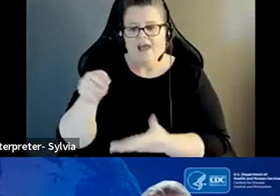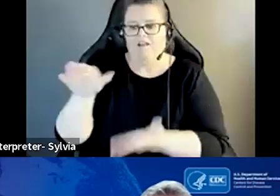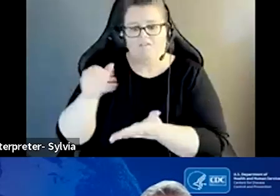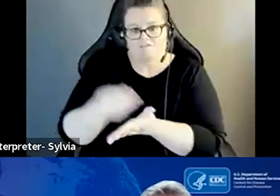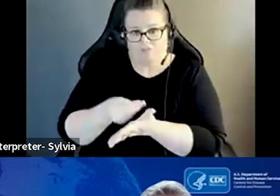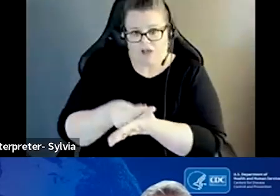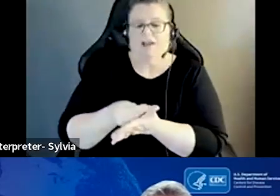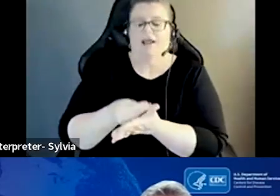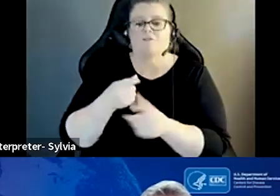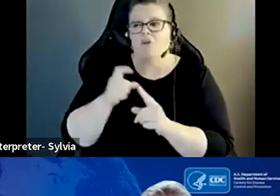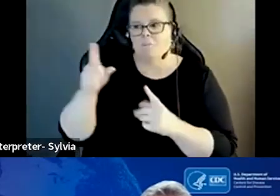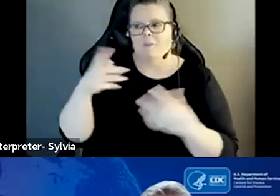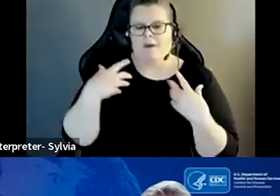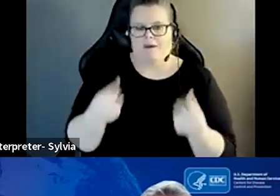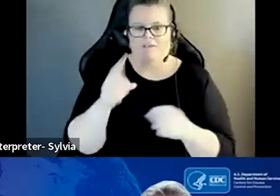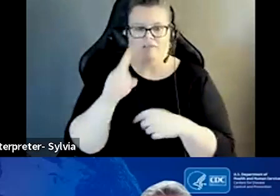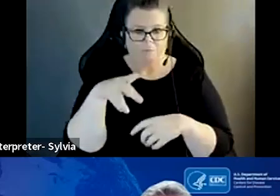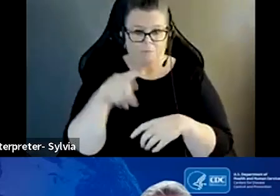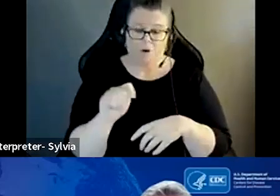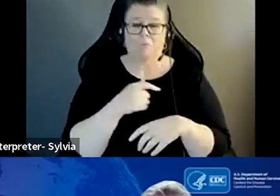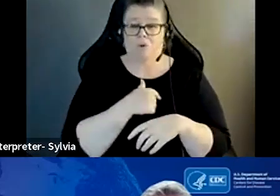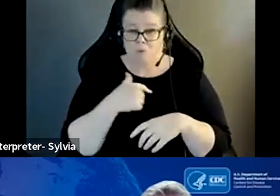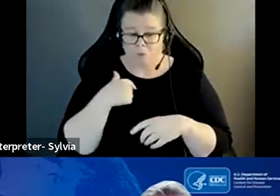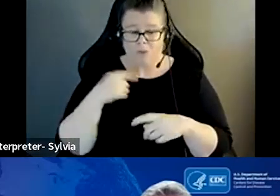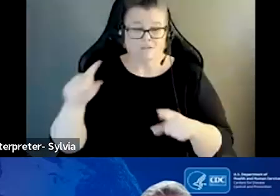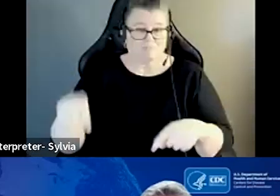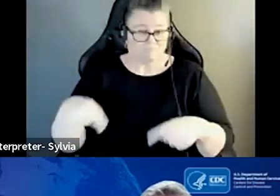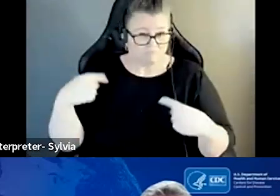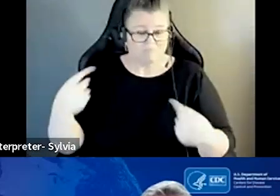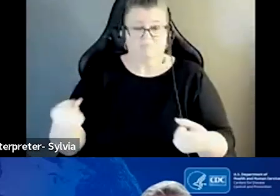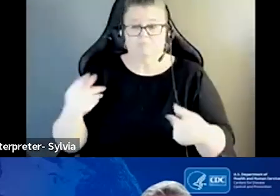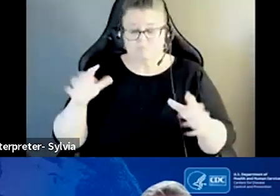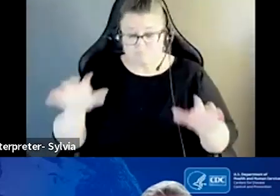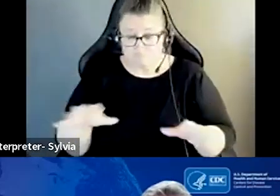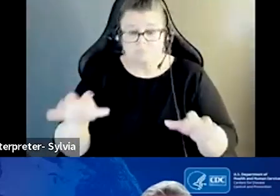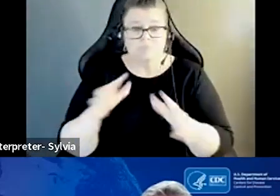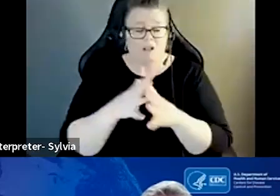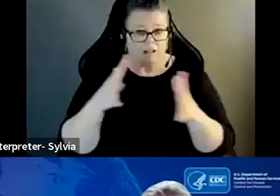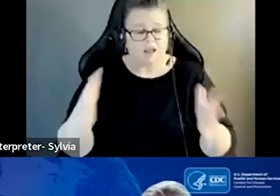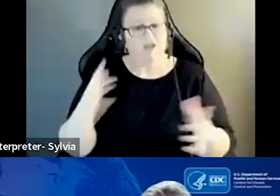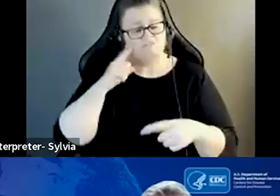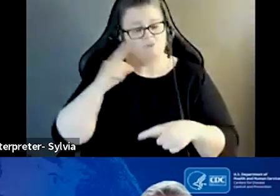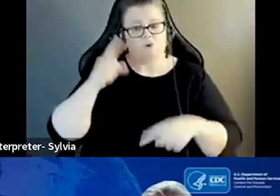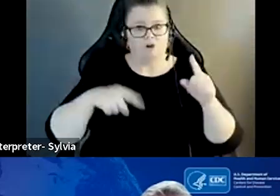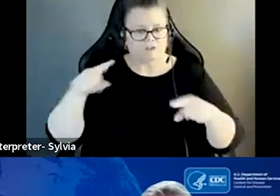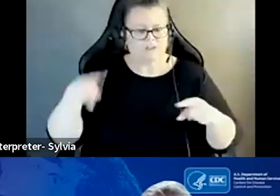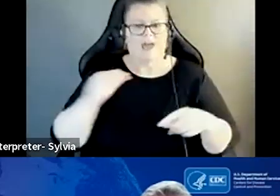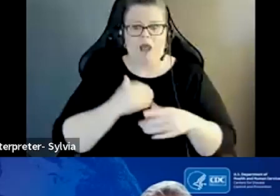And we've made enormous strides in diversifying our leadership with the selection of Robin Bailey